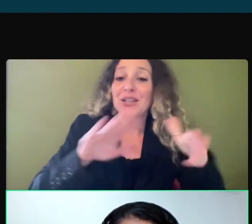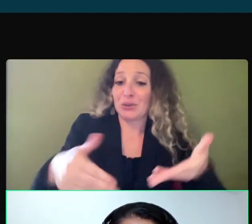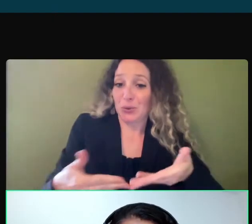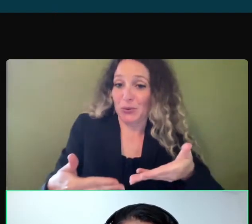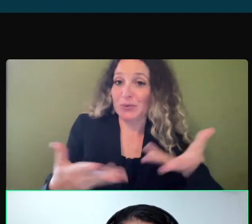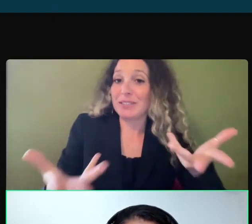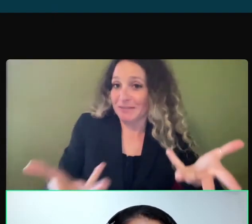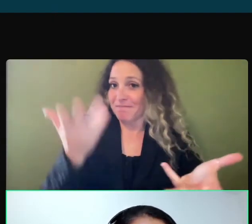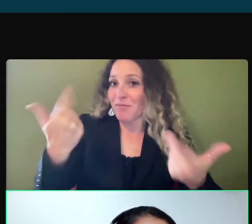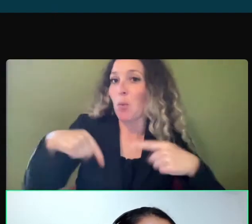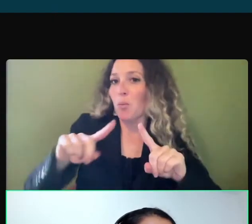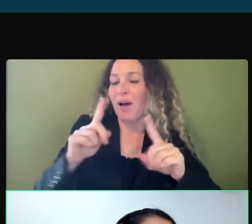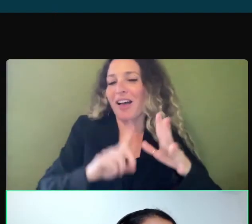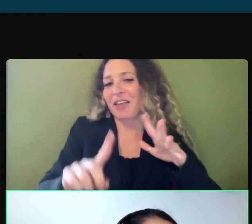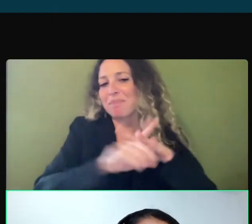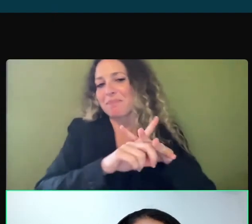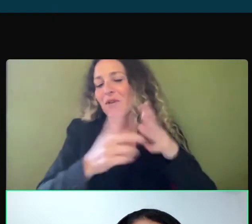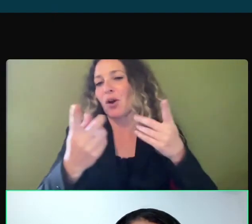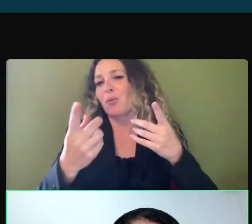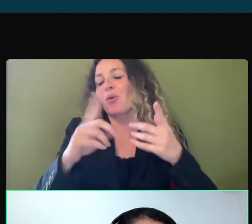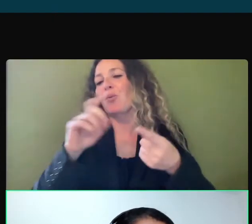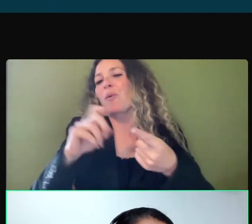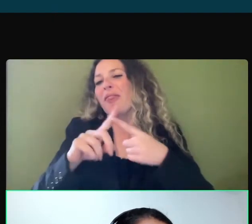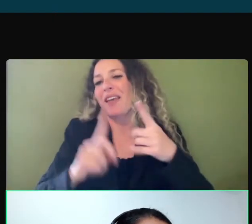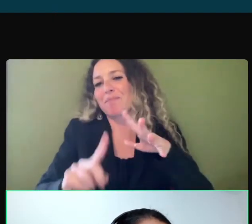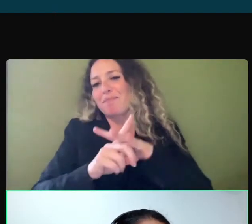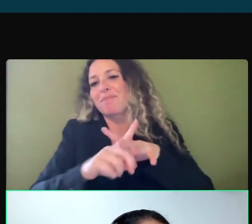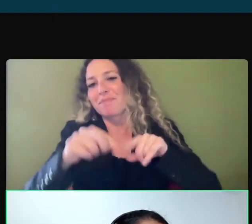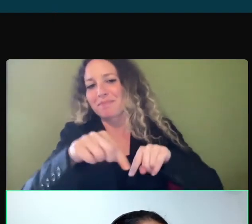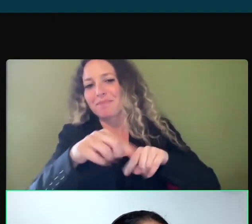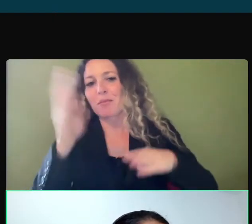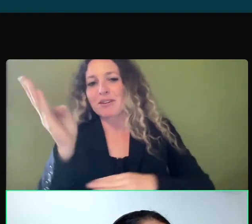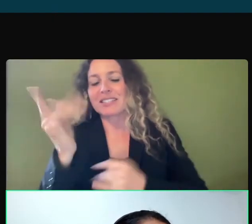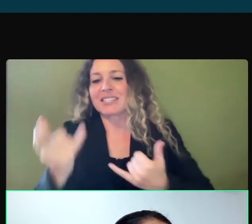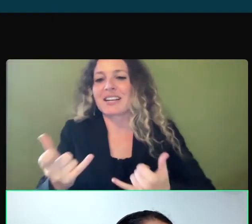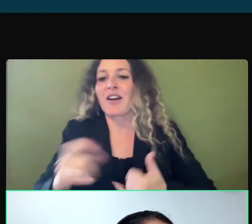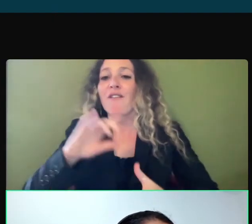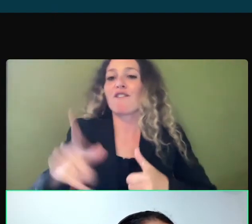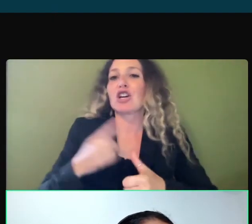presentation today. First joining me in this first section will be Dr. Christine Gould,